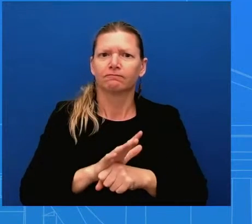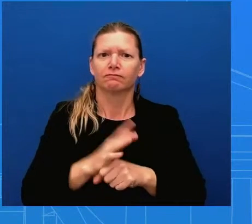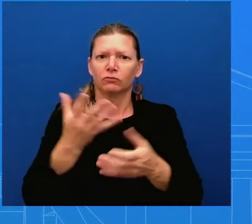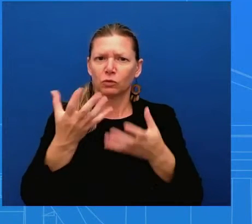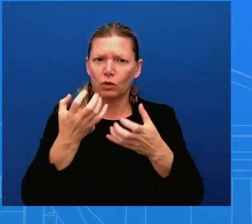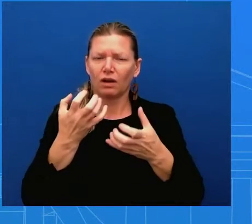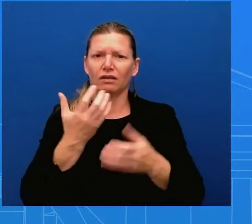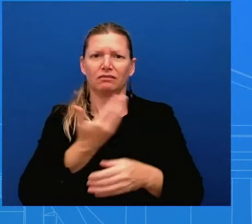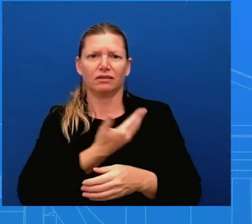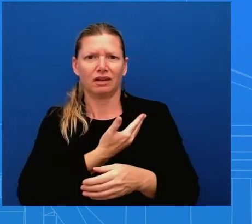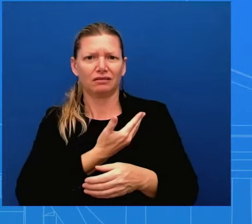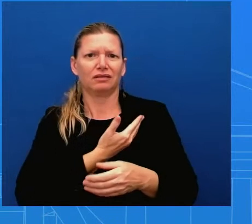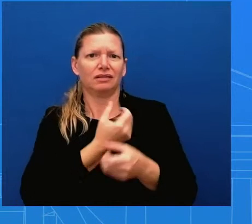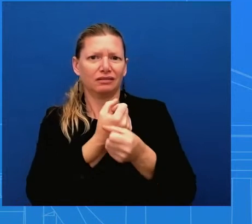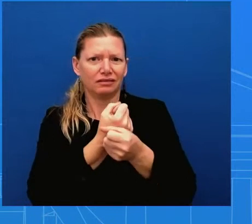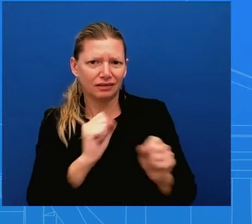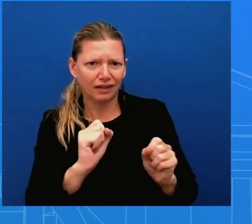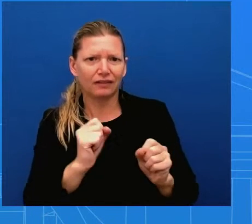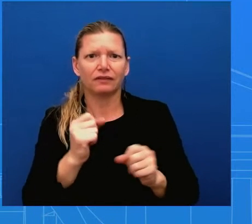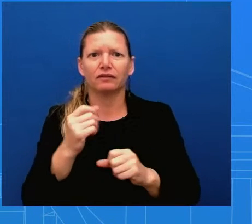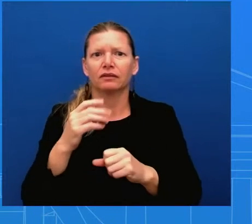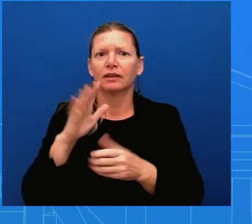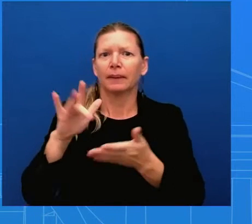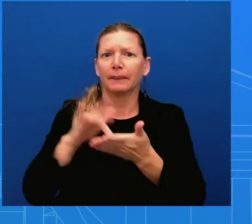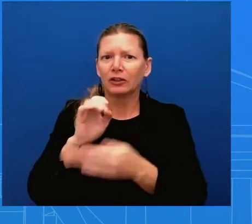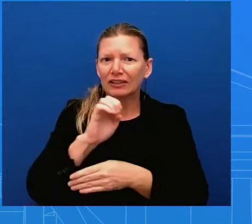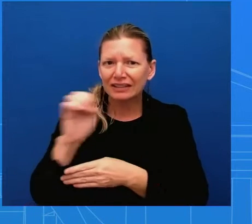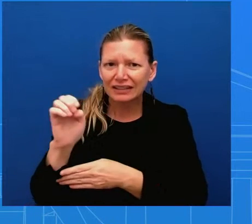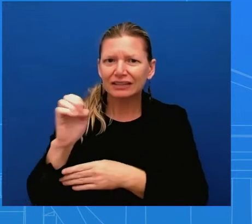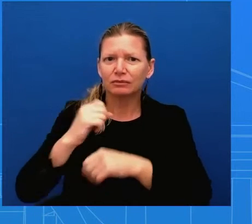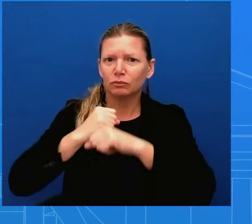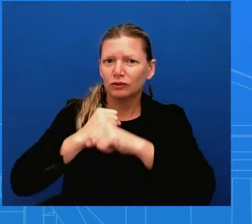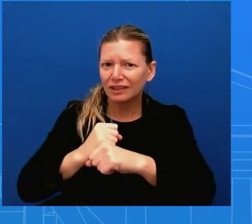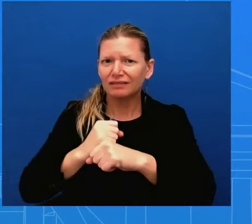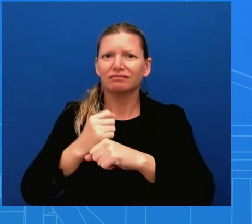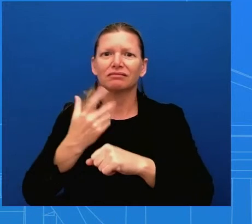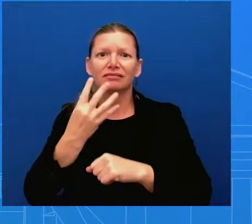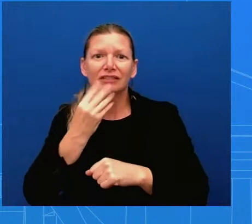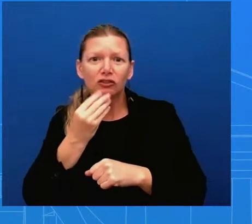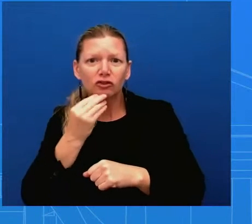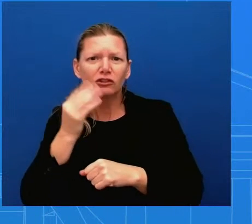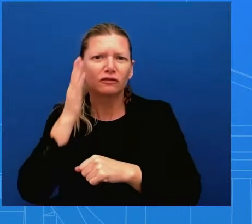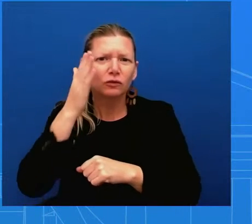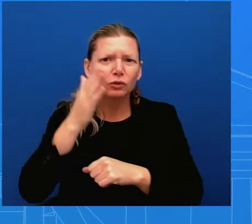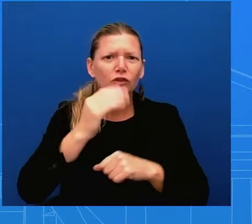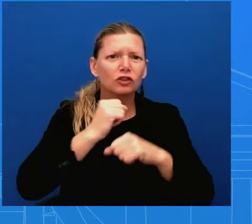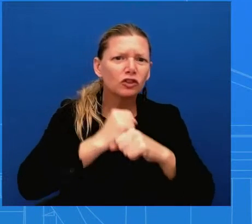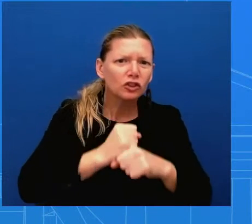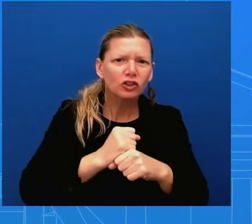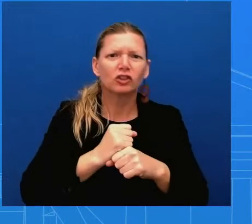and paves the way for a future of dignity and security for the Palestinian people, as well, rather than Israel getting mired